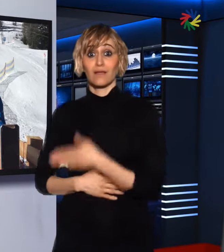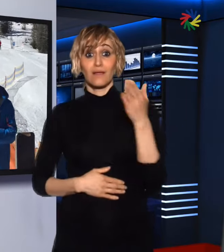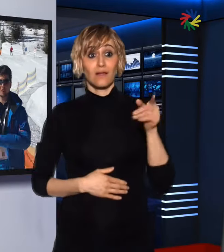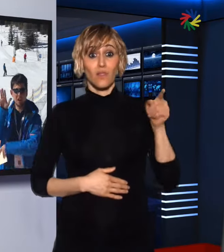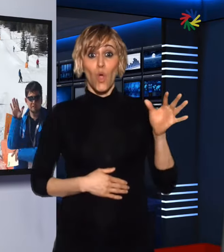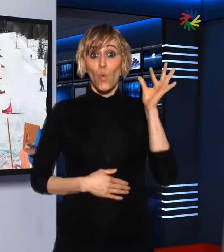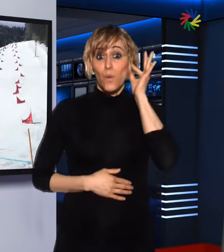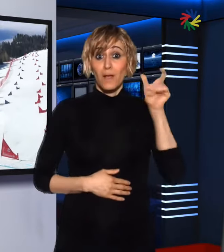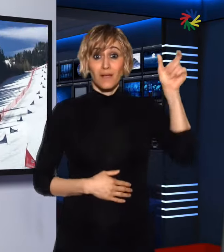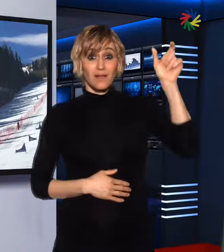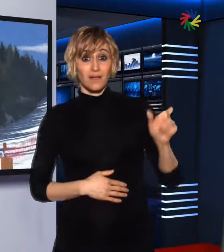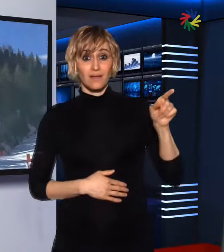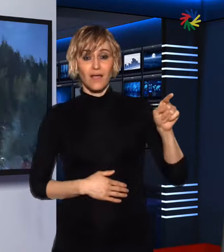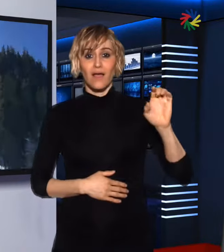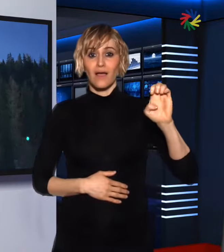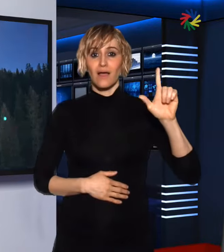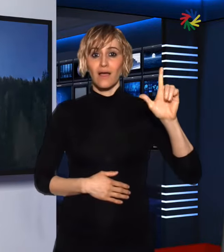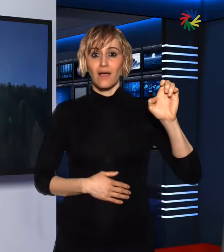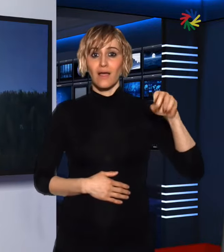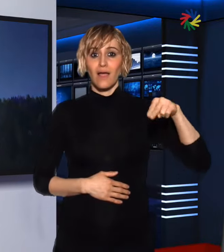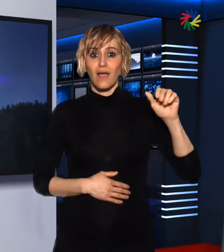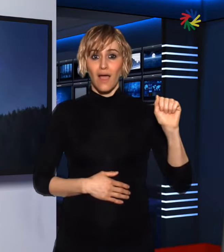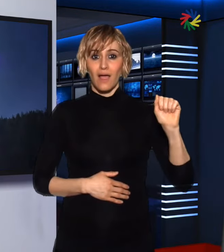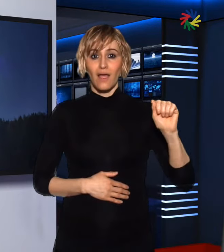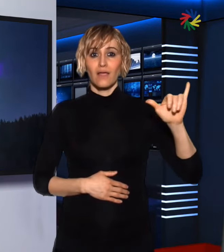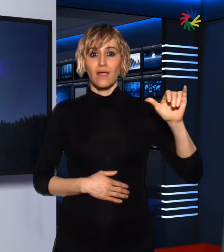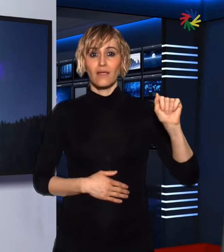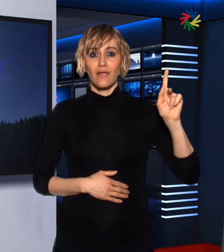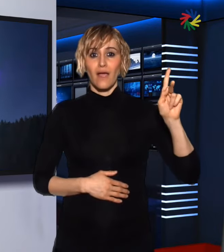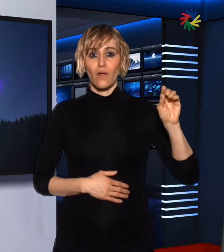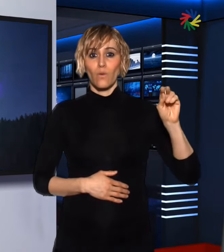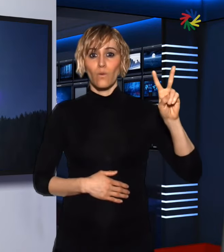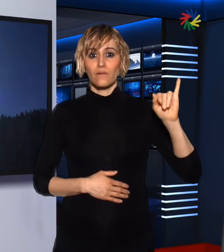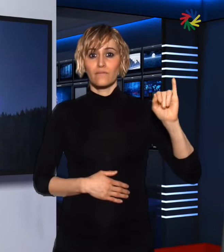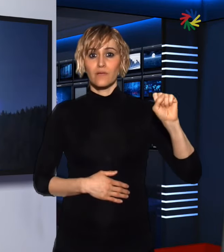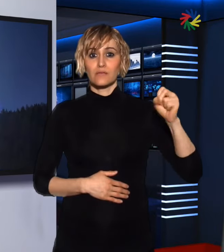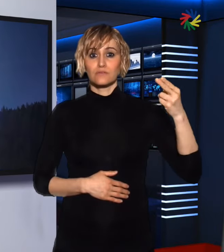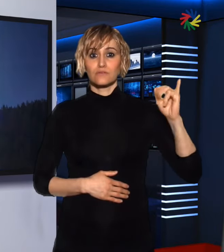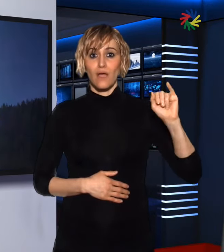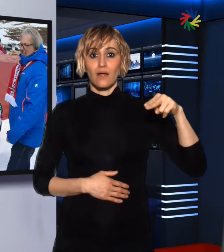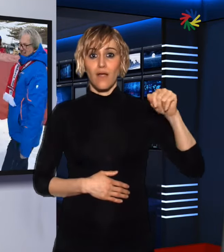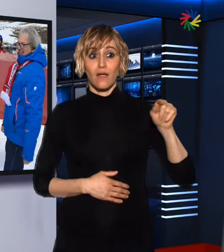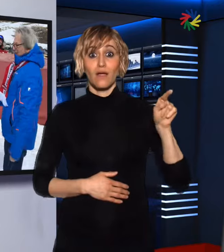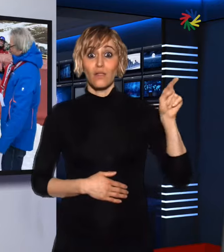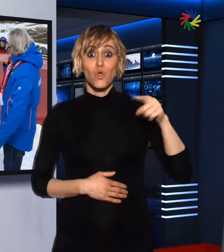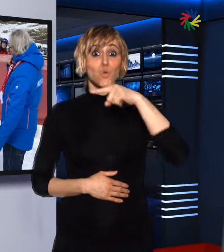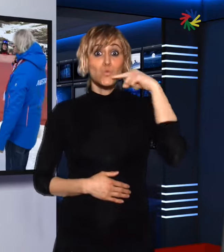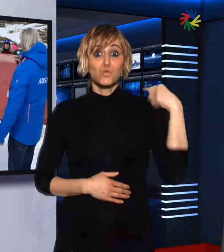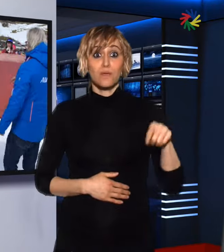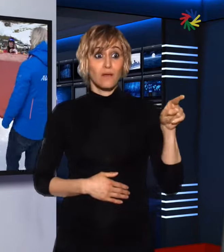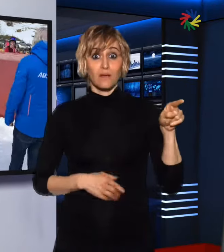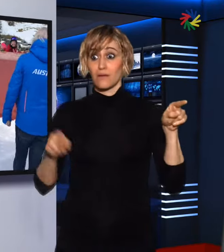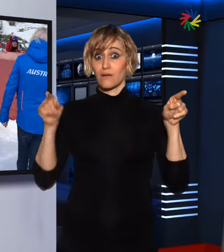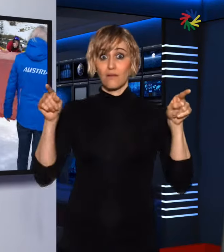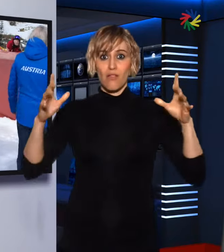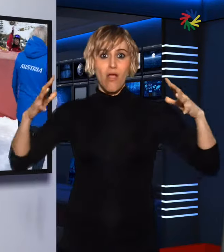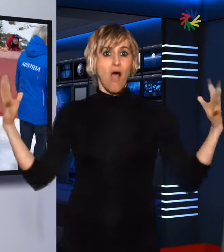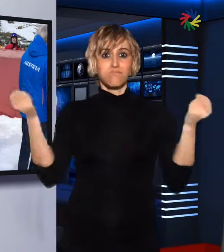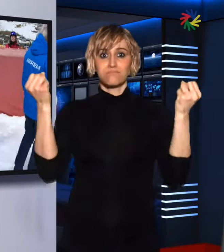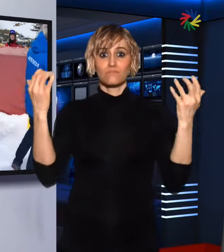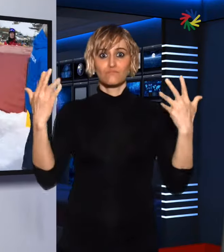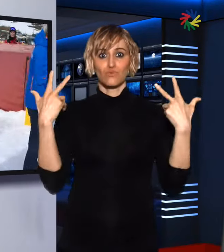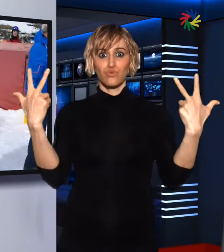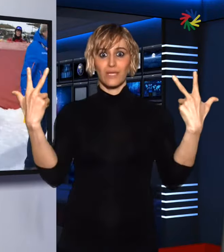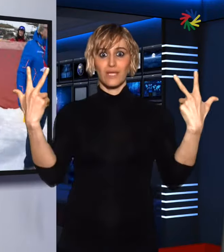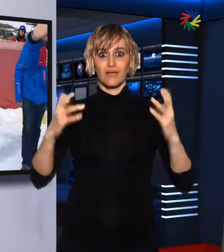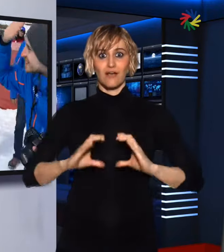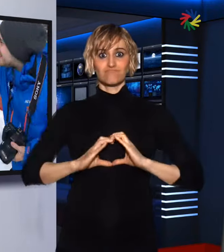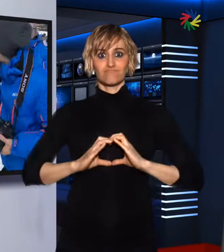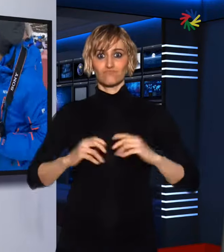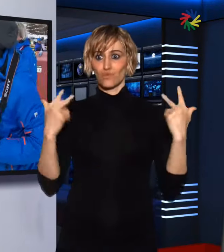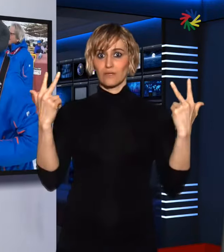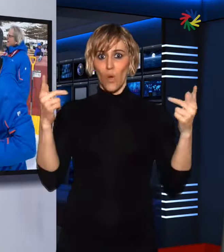and Ms. Elena Yakovishina, Russia won three medals each,